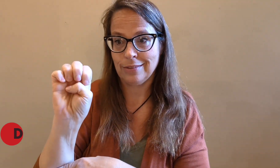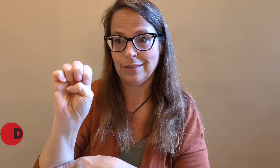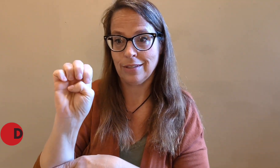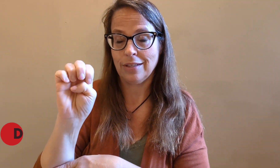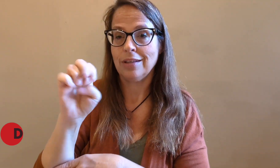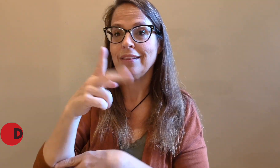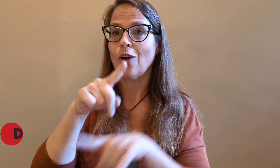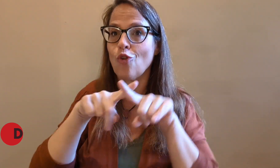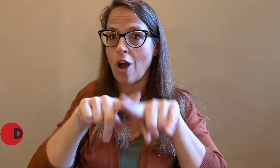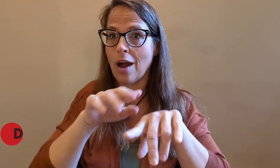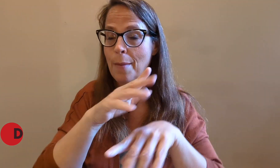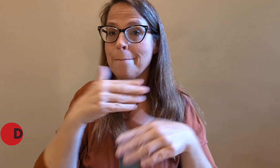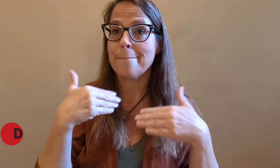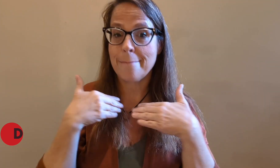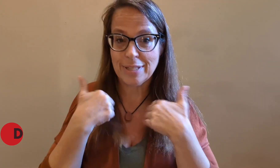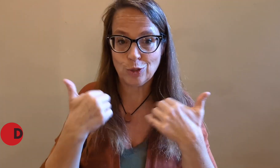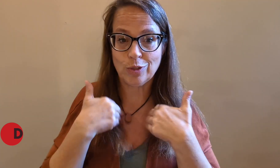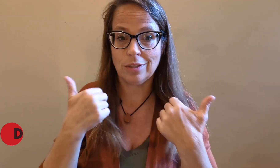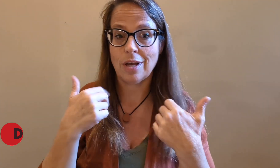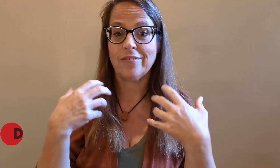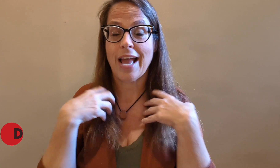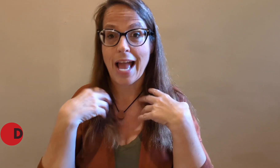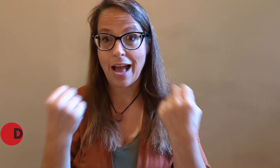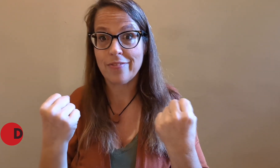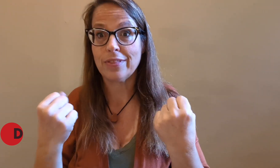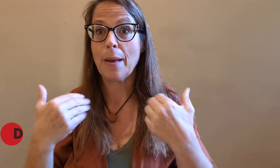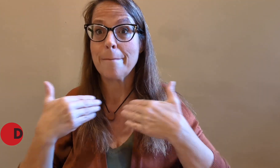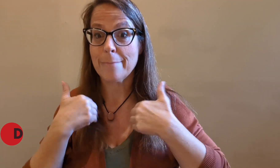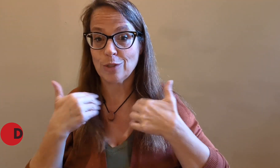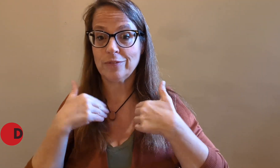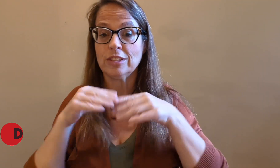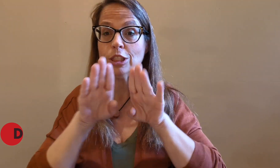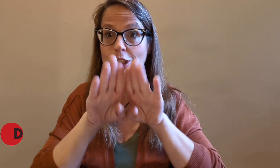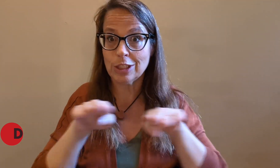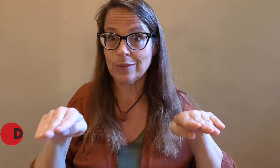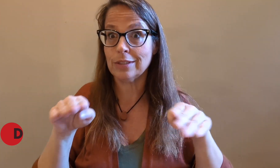They rely on the Ministry of Health and the Ministry of Children,